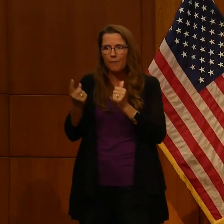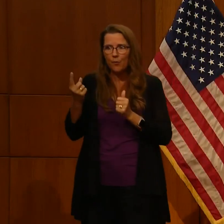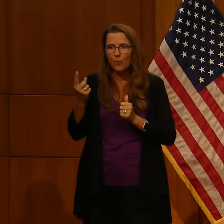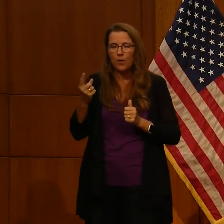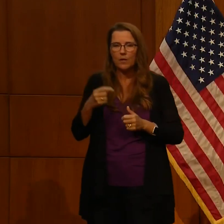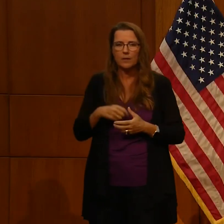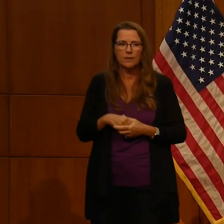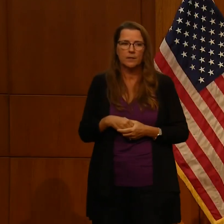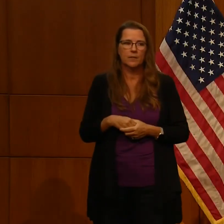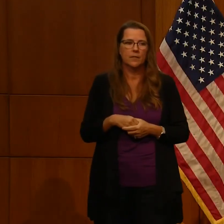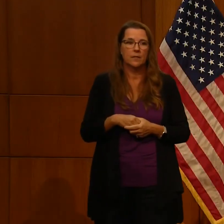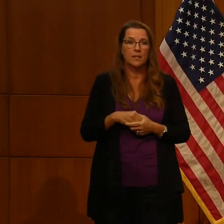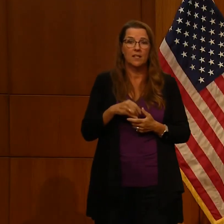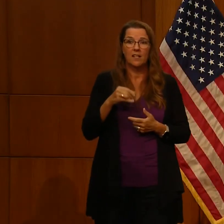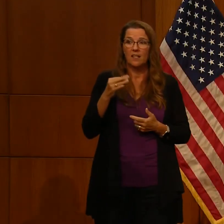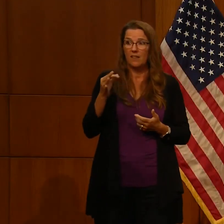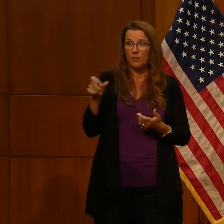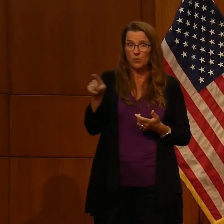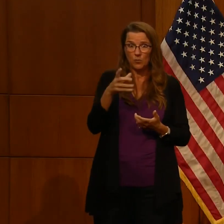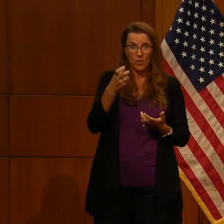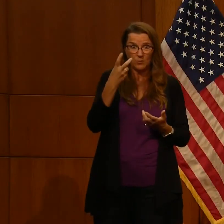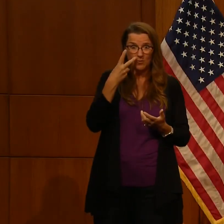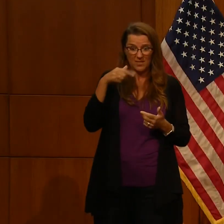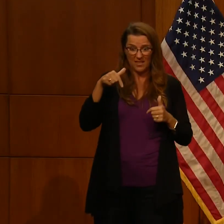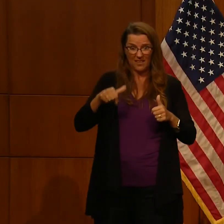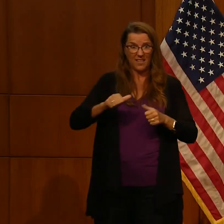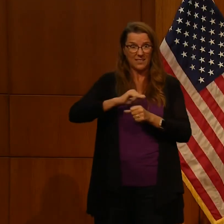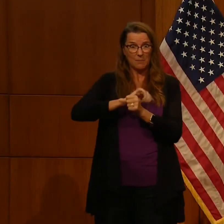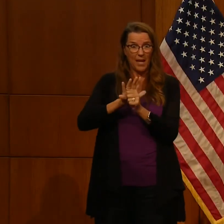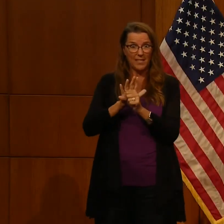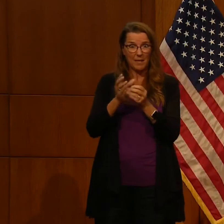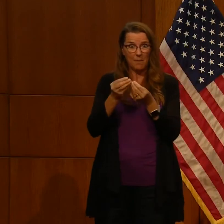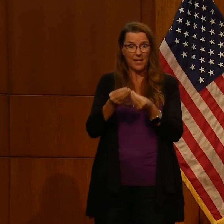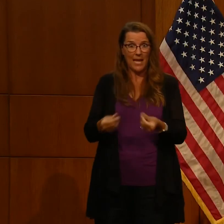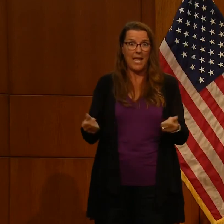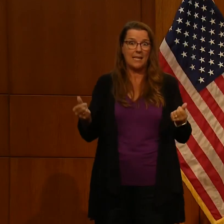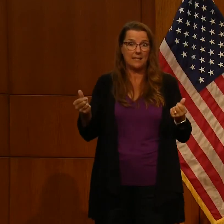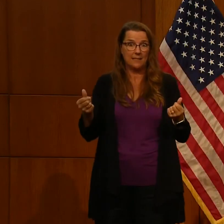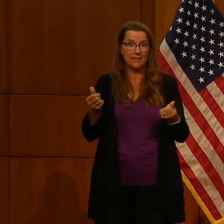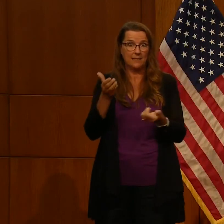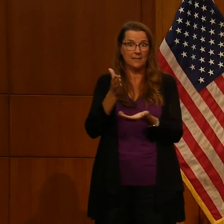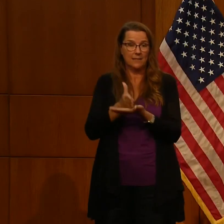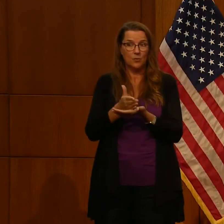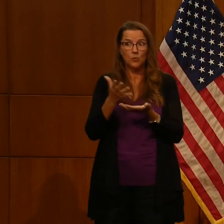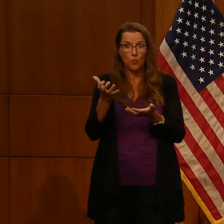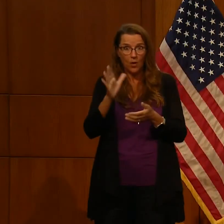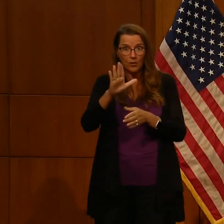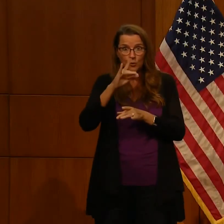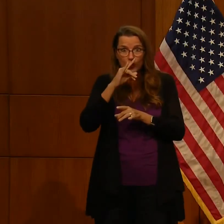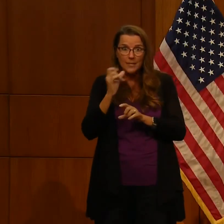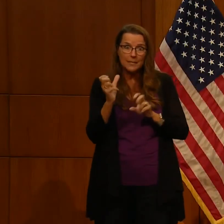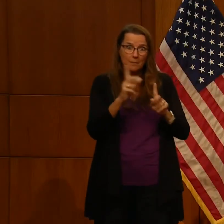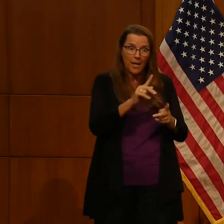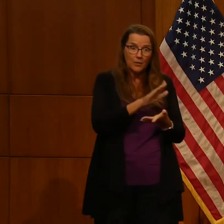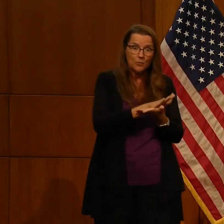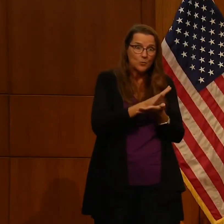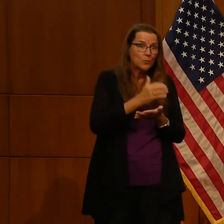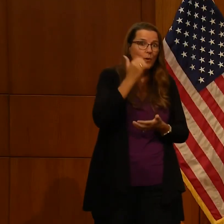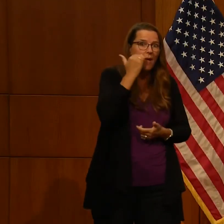REMIND EVERYONE. IF YOU WANT TO SEE THIS PANDEMIC END IF YOU